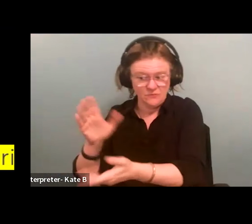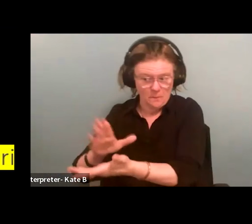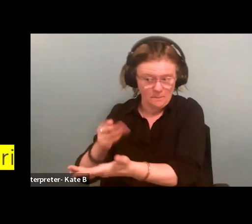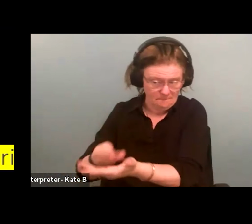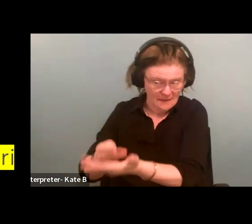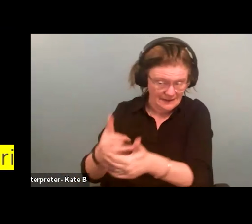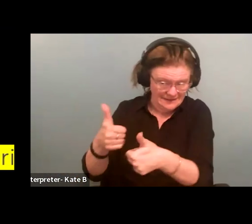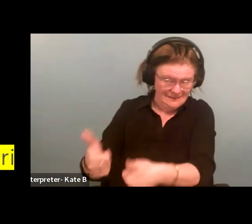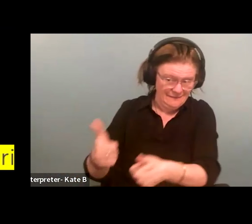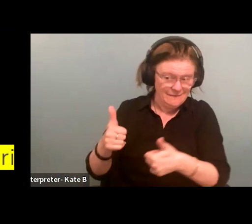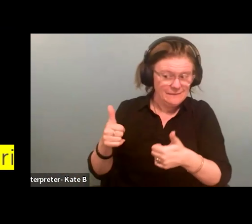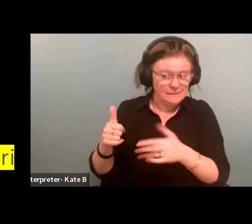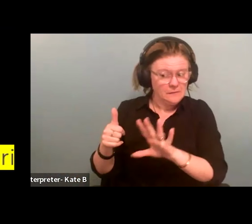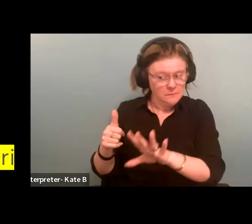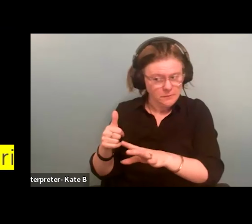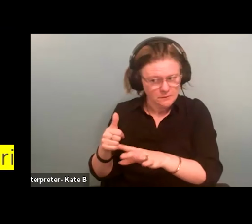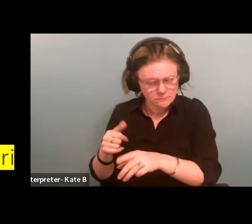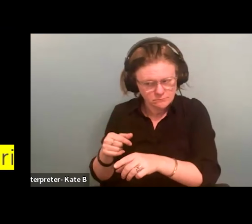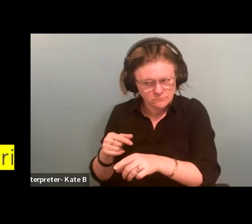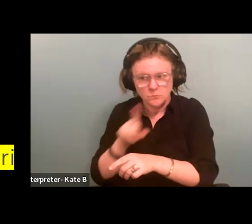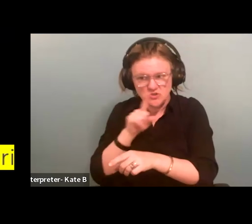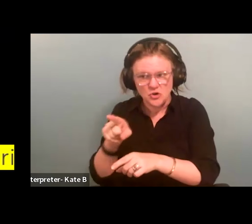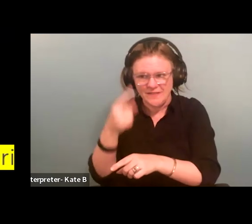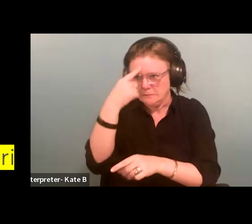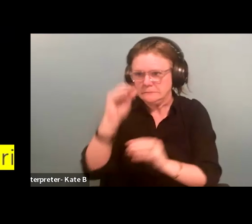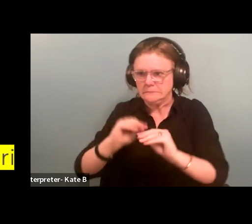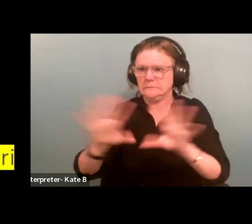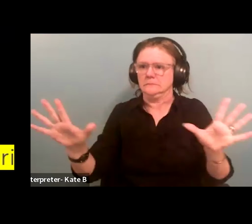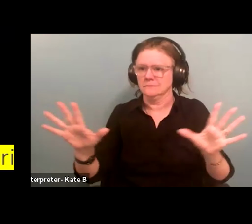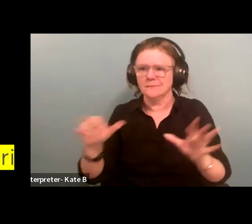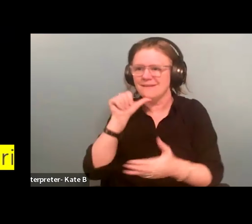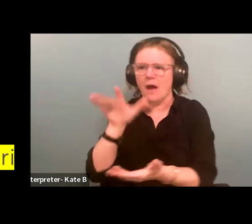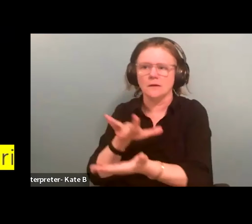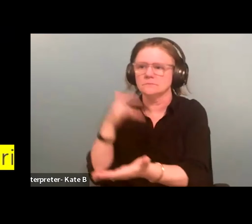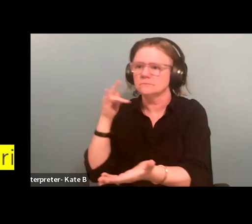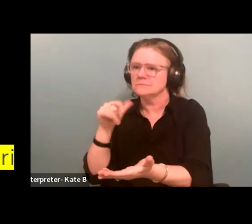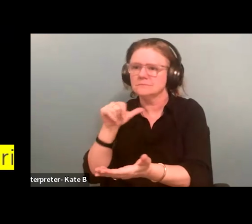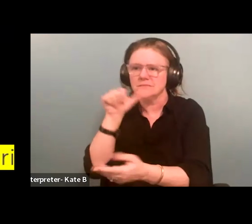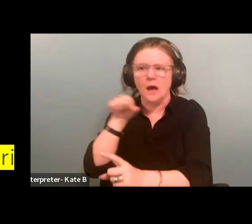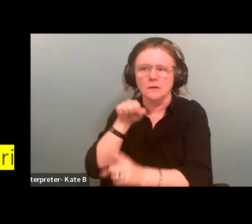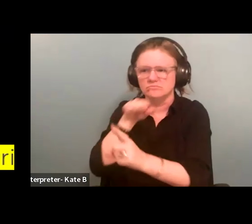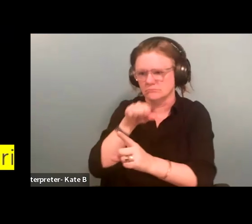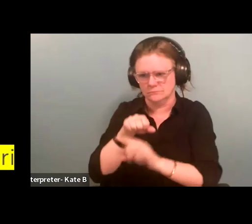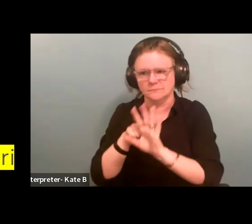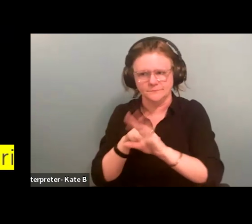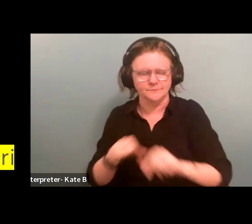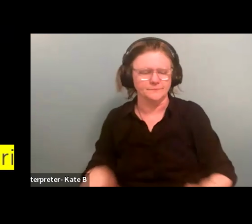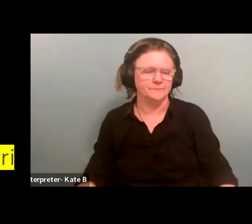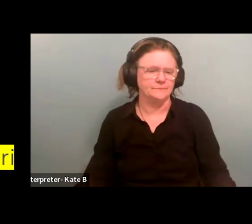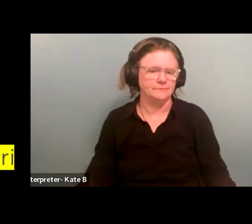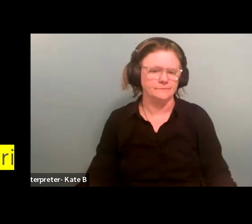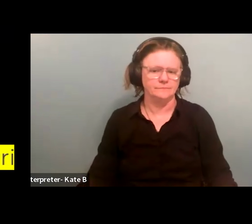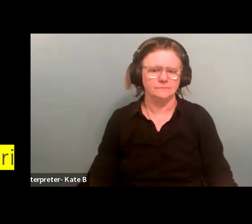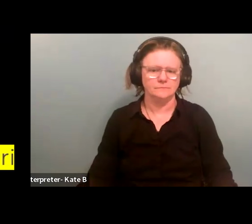It's just if they do it under some sort of exploitation, like in exchange for getting their medications and stuff